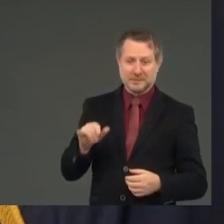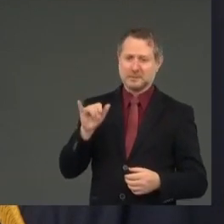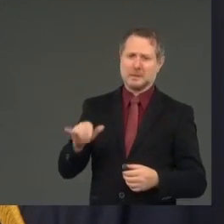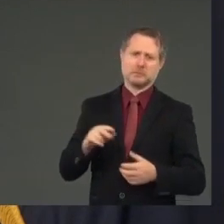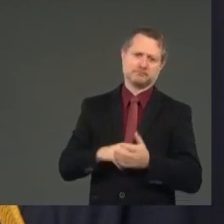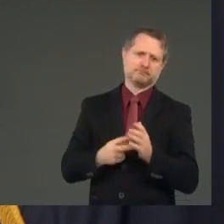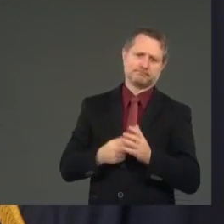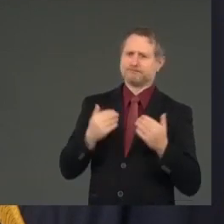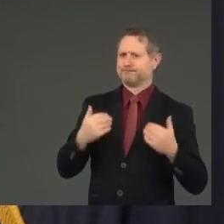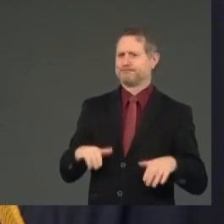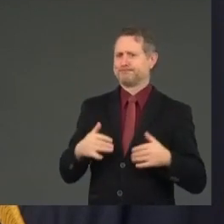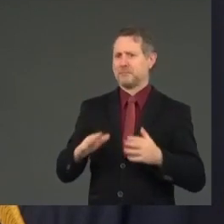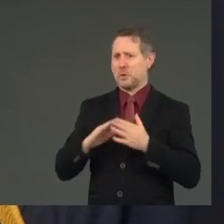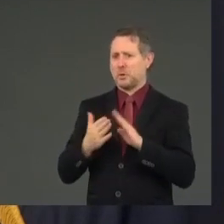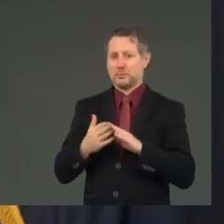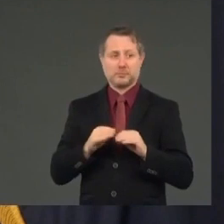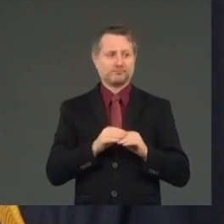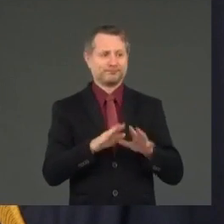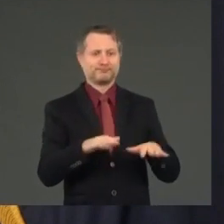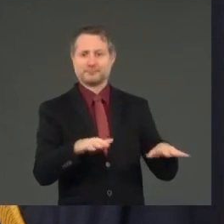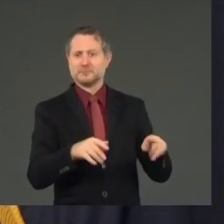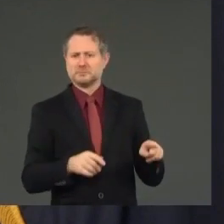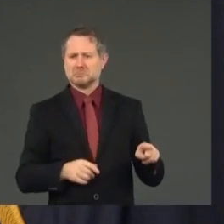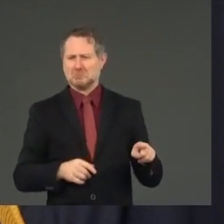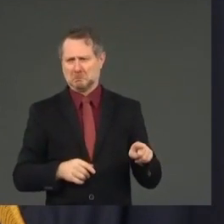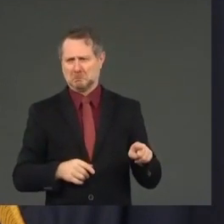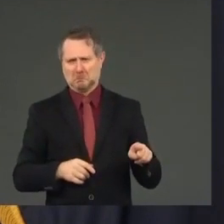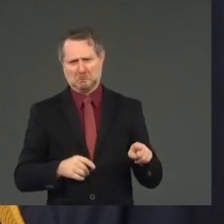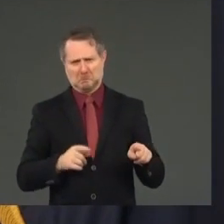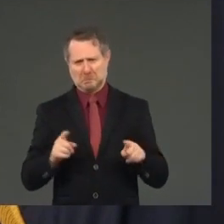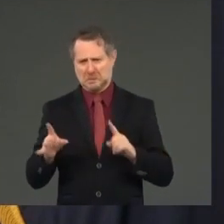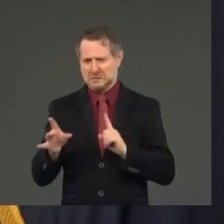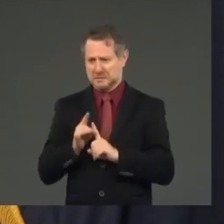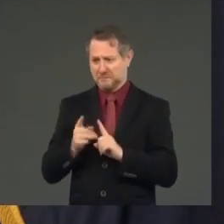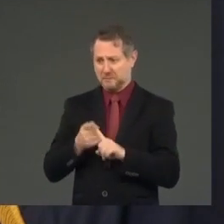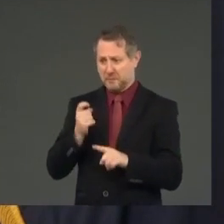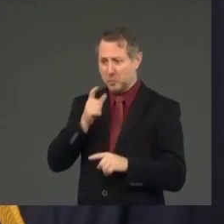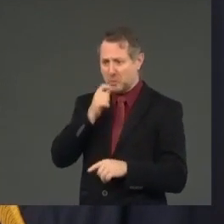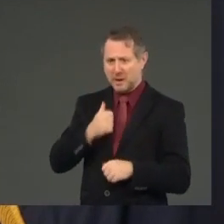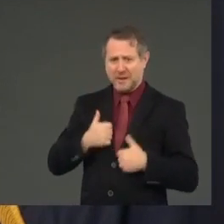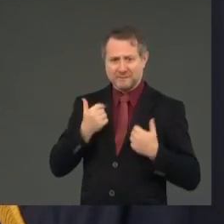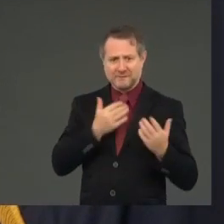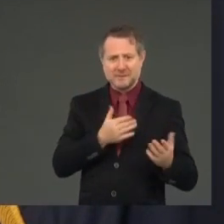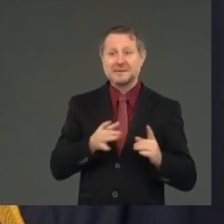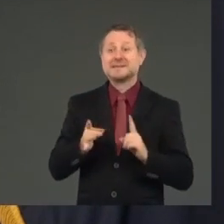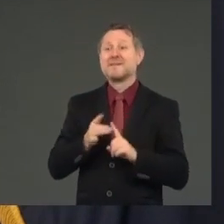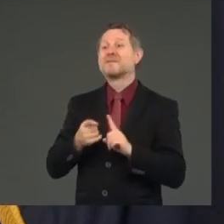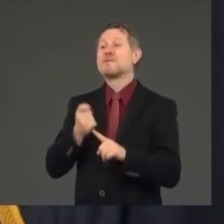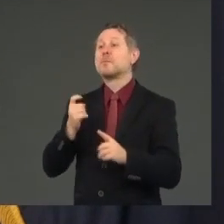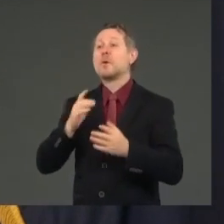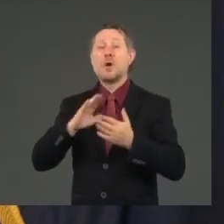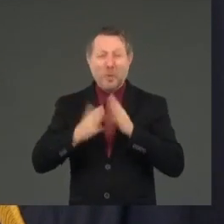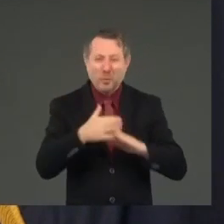SAYING IS THE NURSING HOME